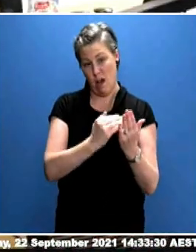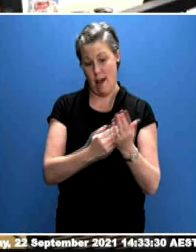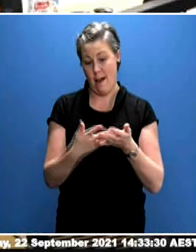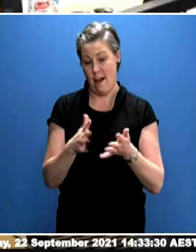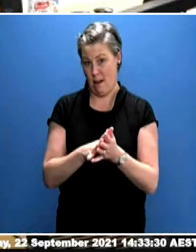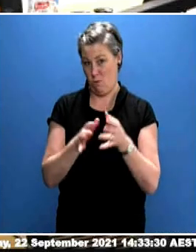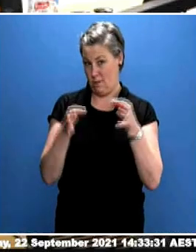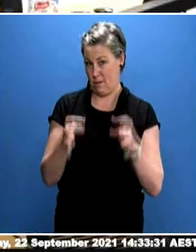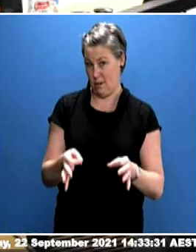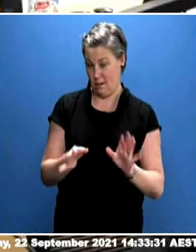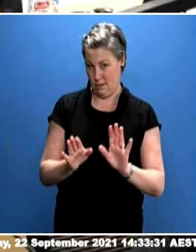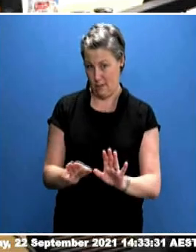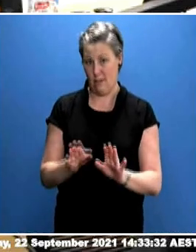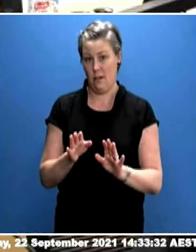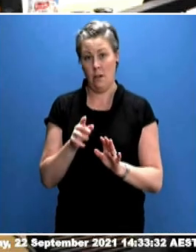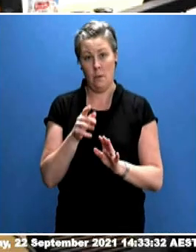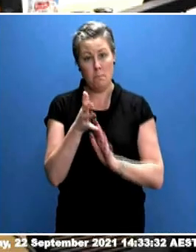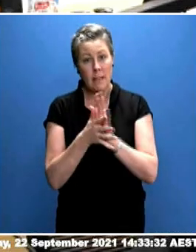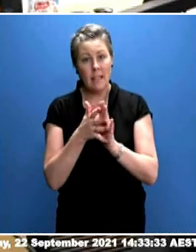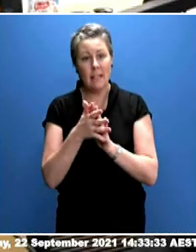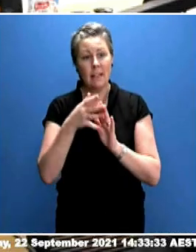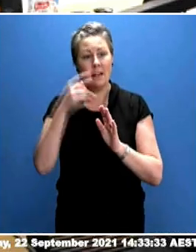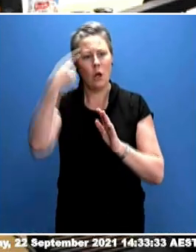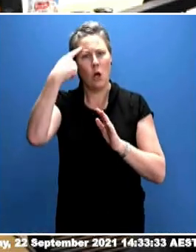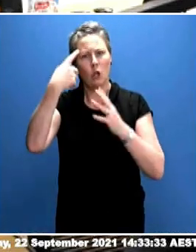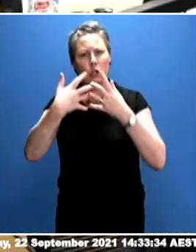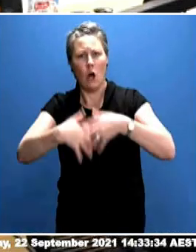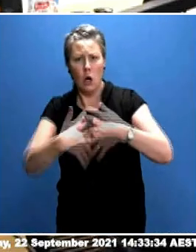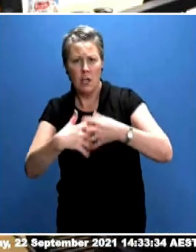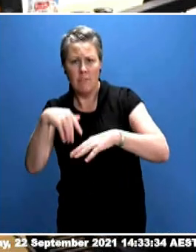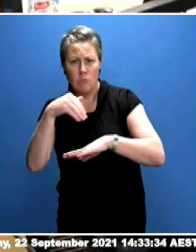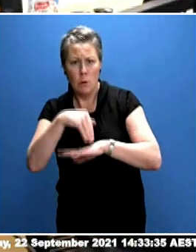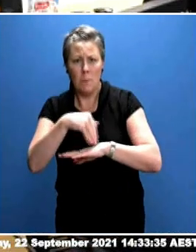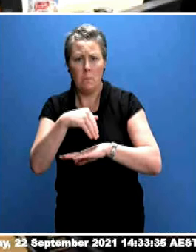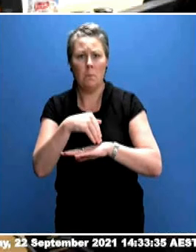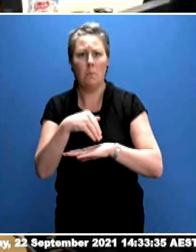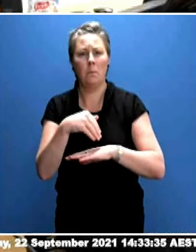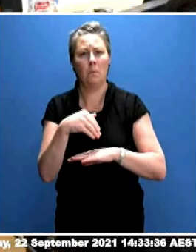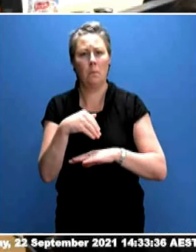of cognitive problems that would be likely to be present in the Kath French